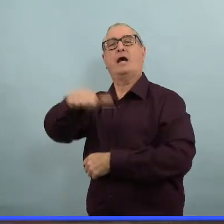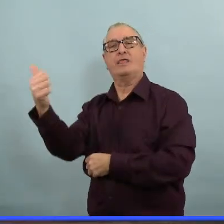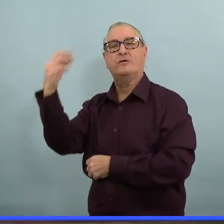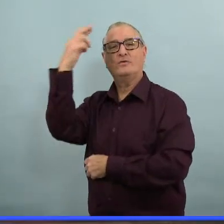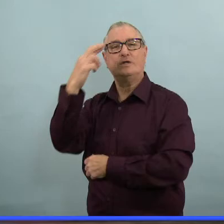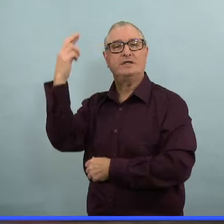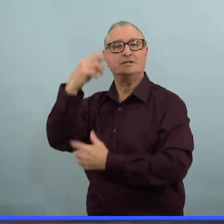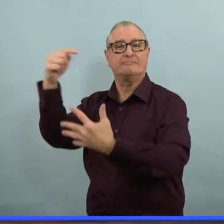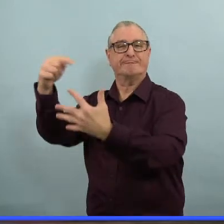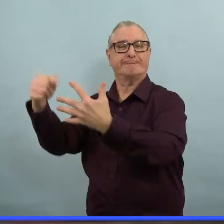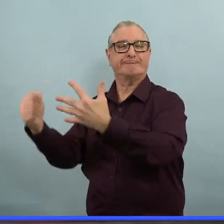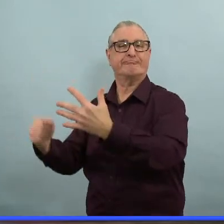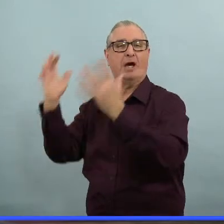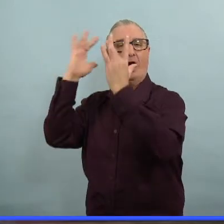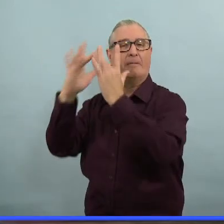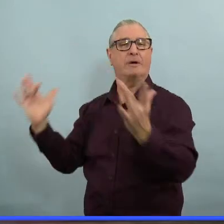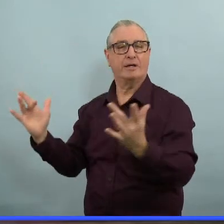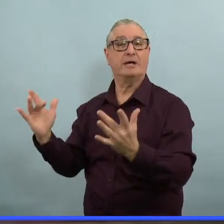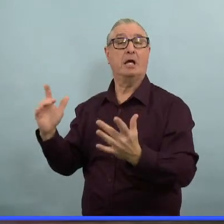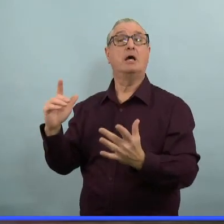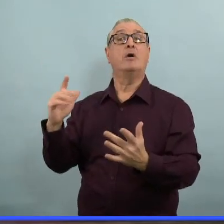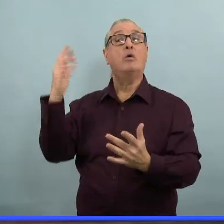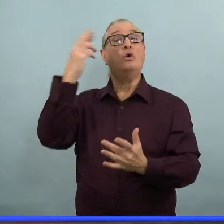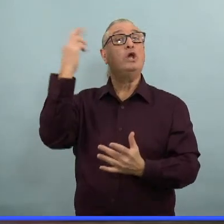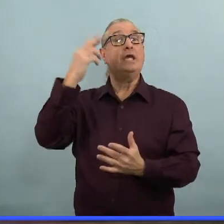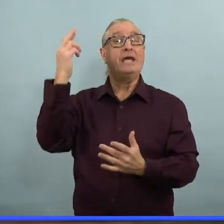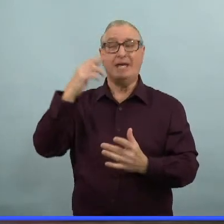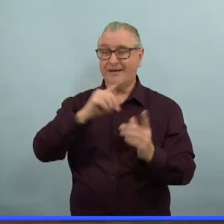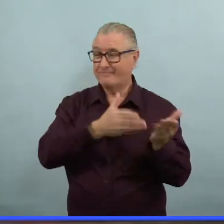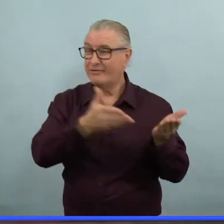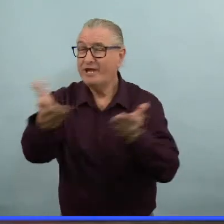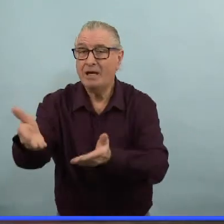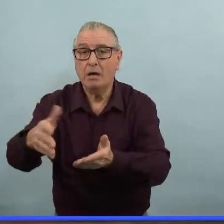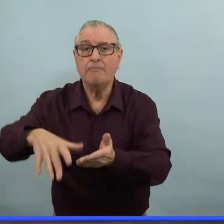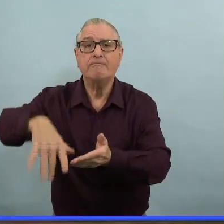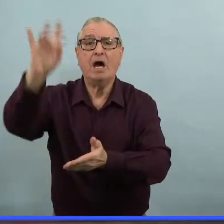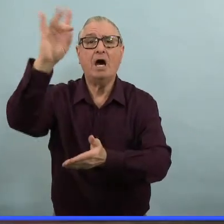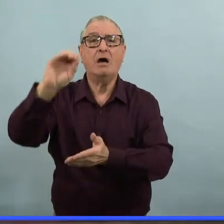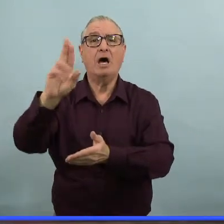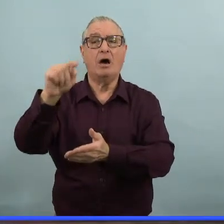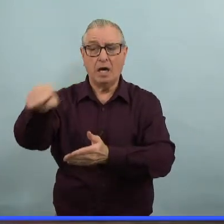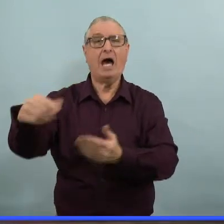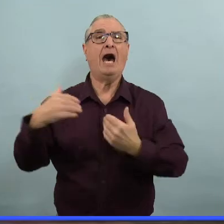we know that because omicron is so widespread we know that every person admitted to hospitals